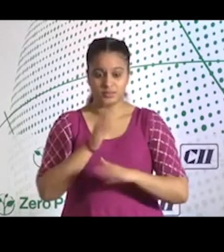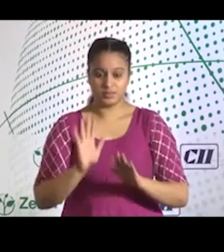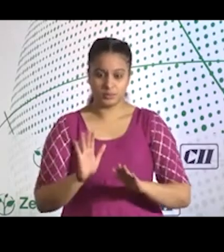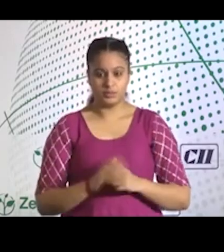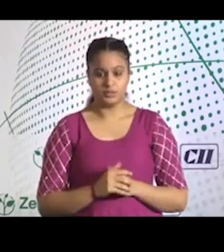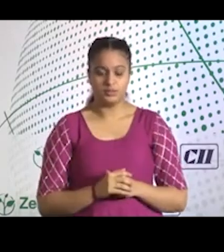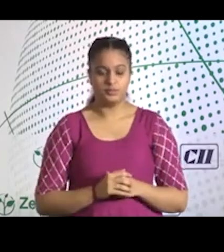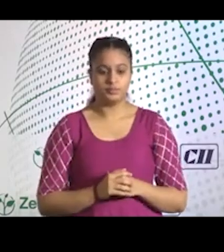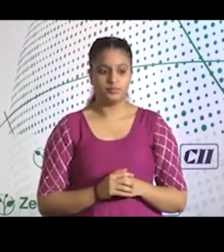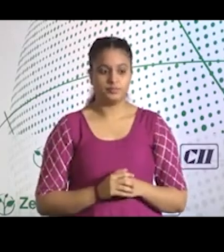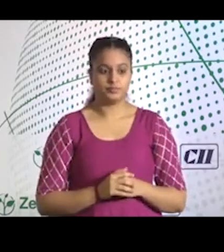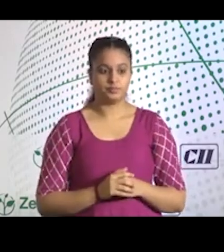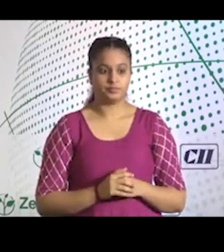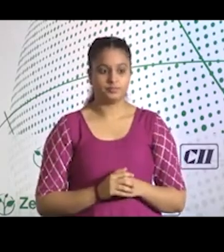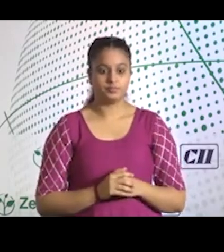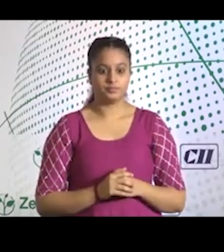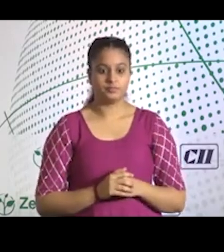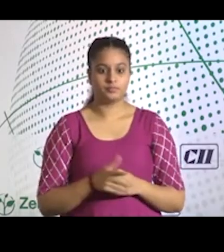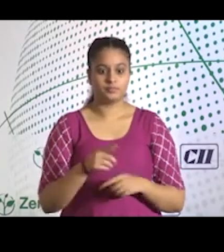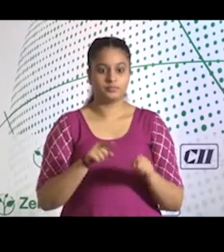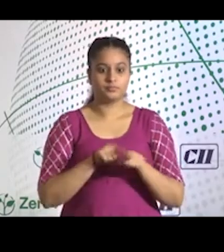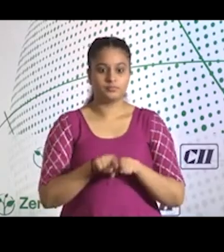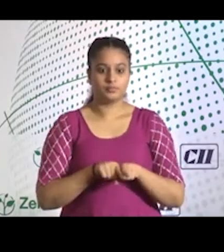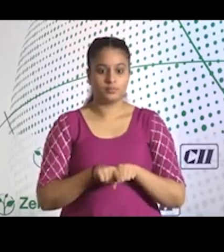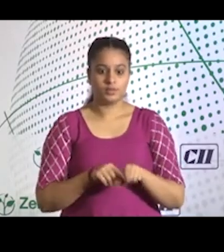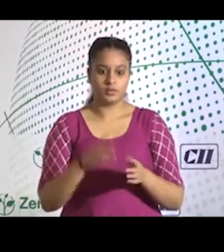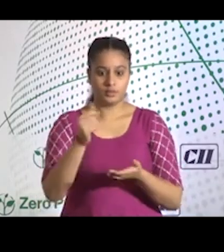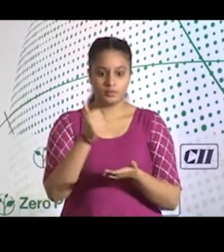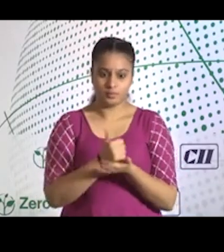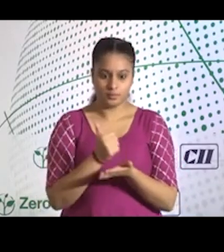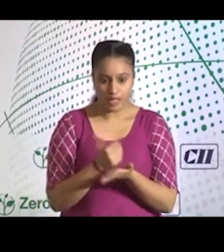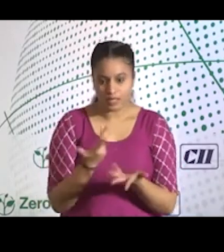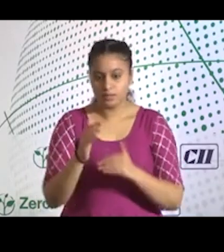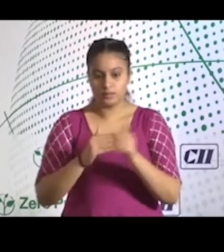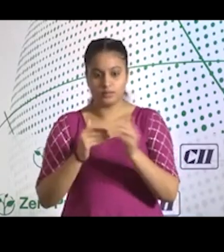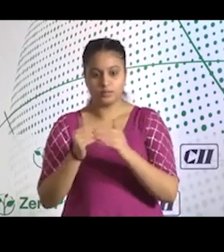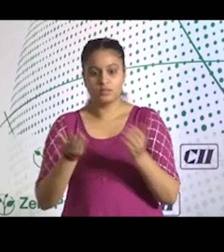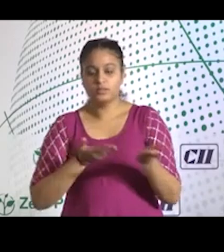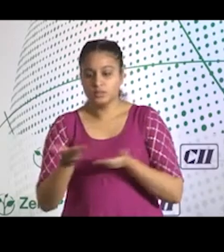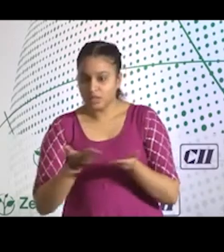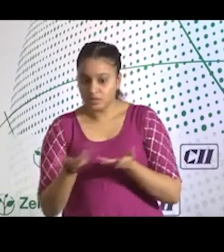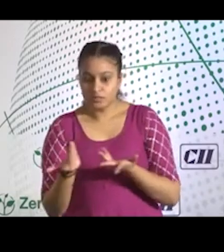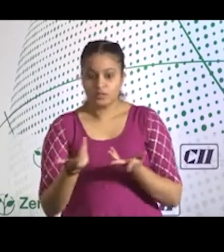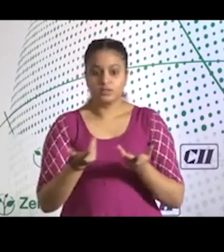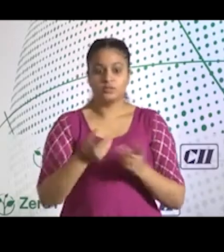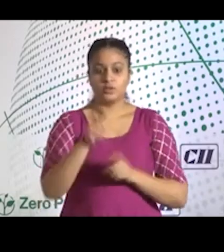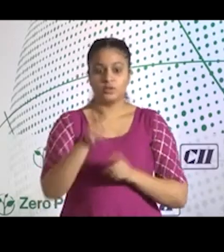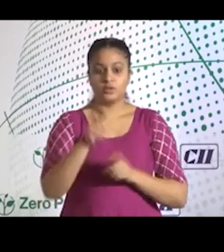So is the banking infrastructure or the product services what we offer to our customers